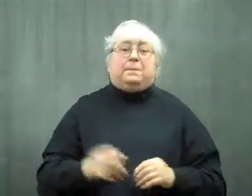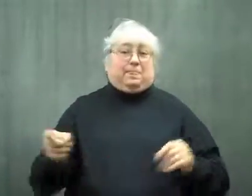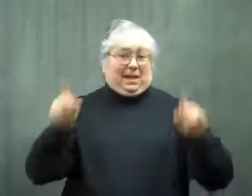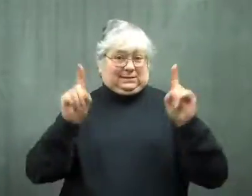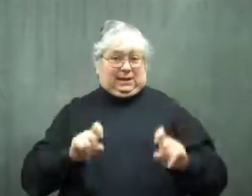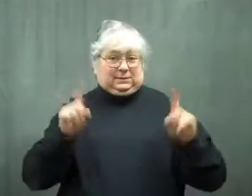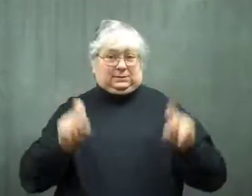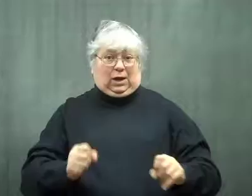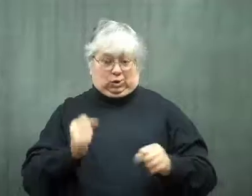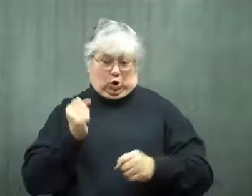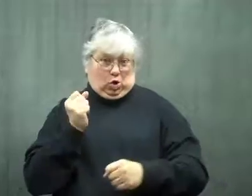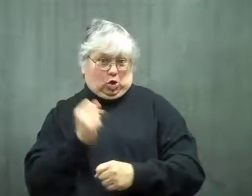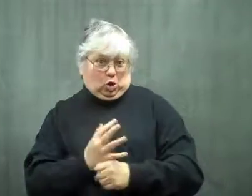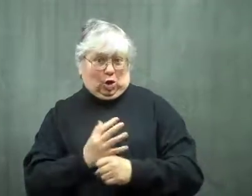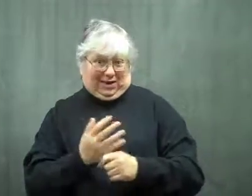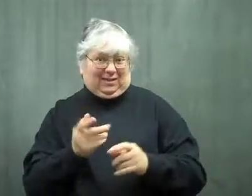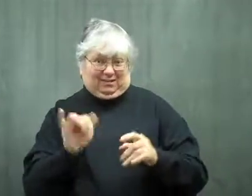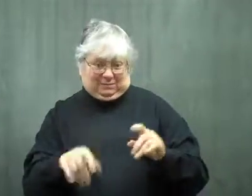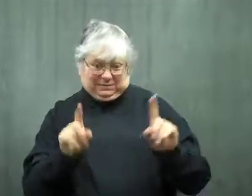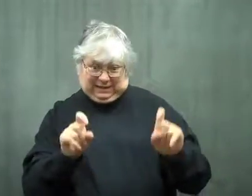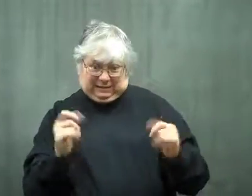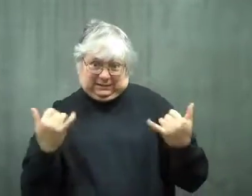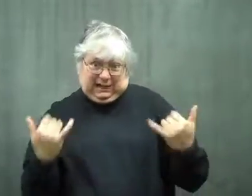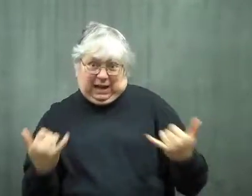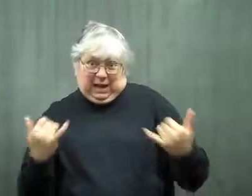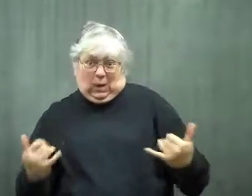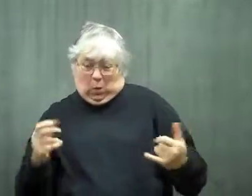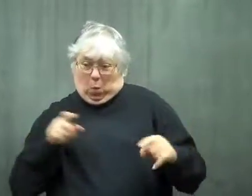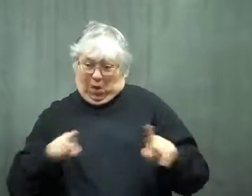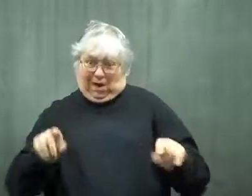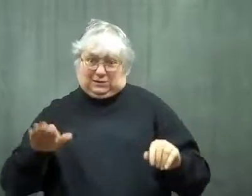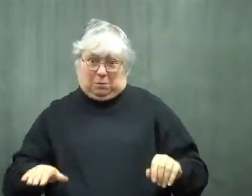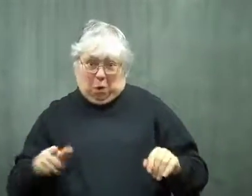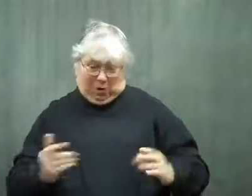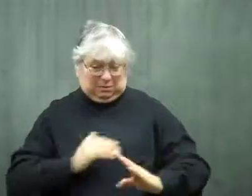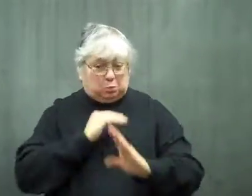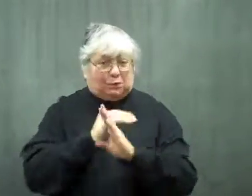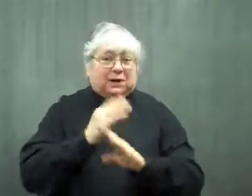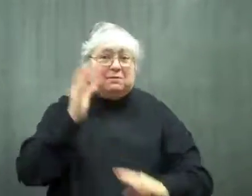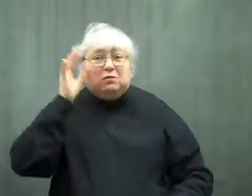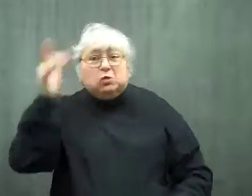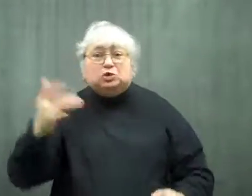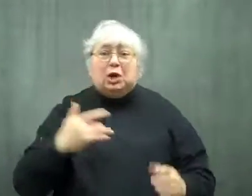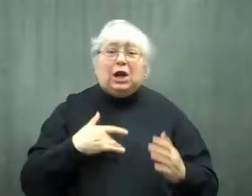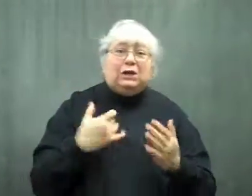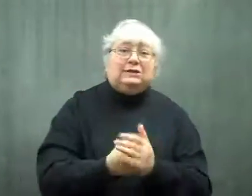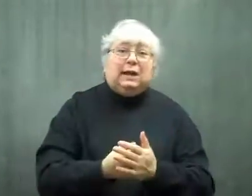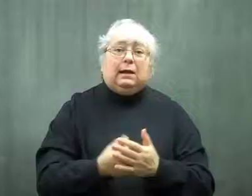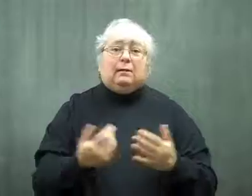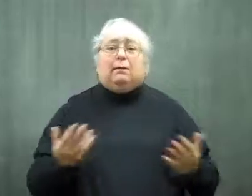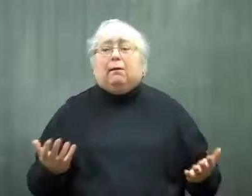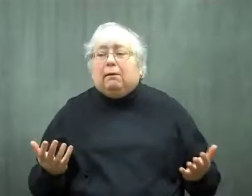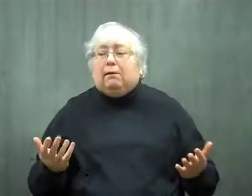Will early testing prevent future heart attacks?